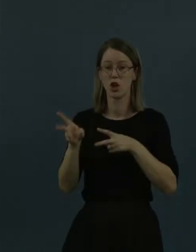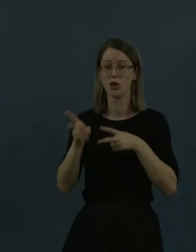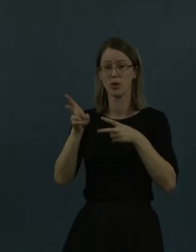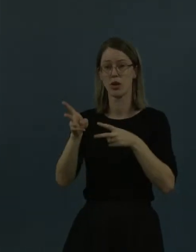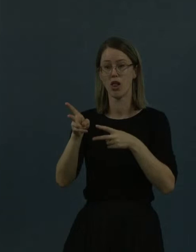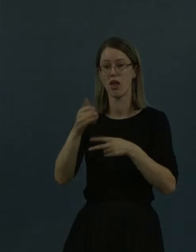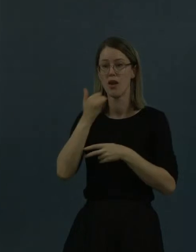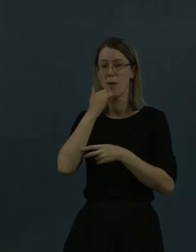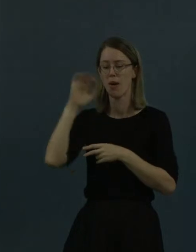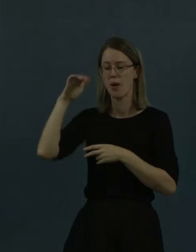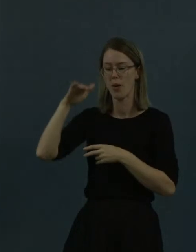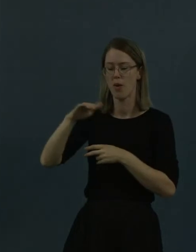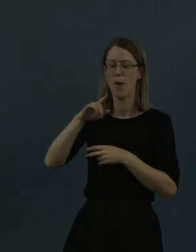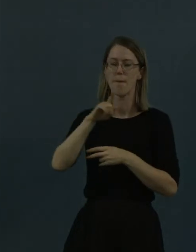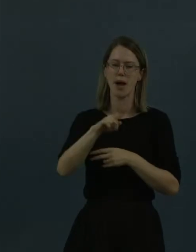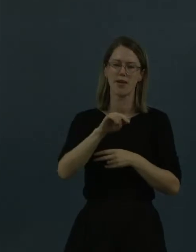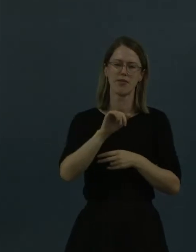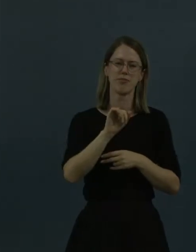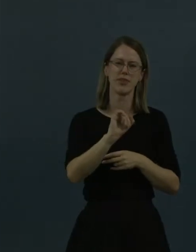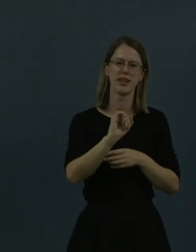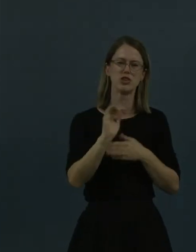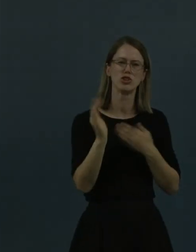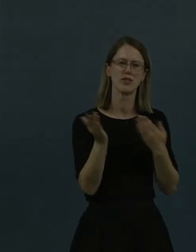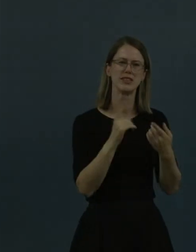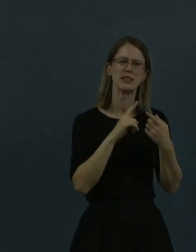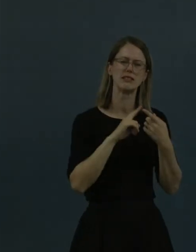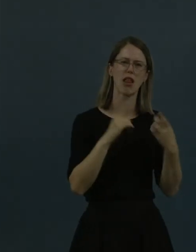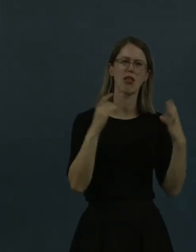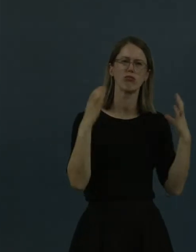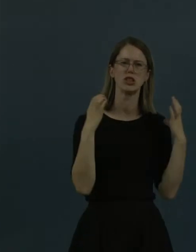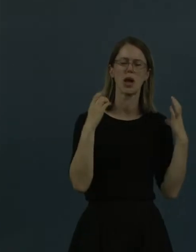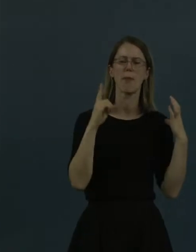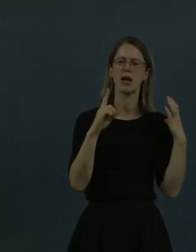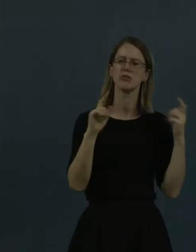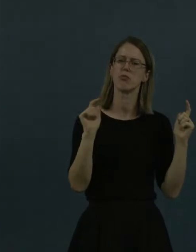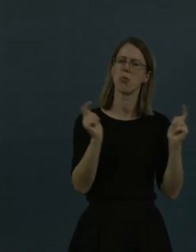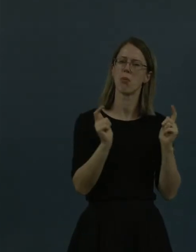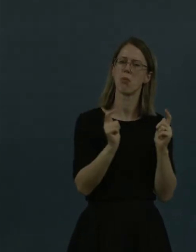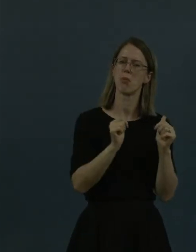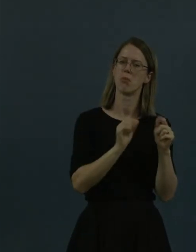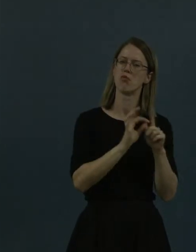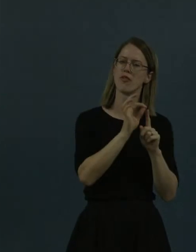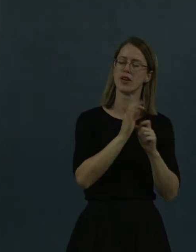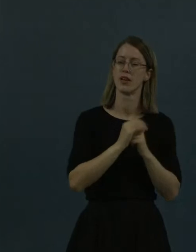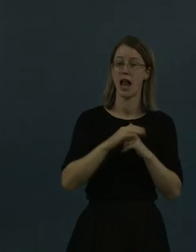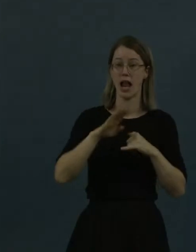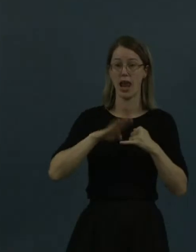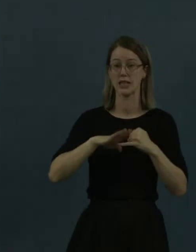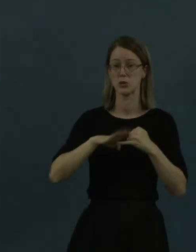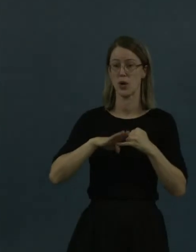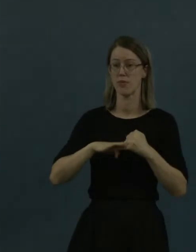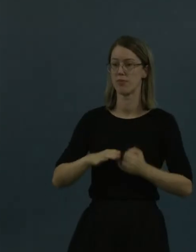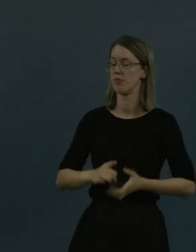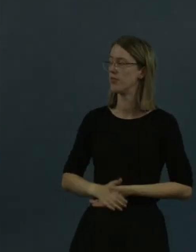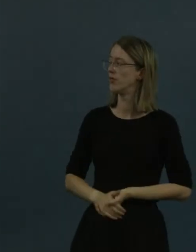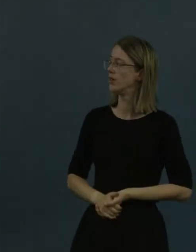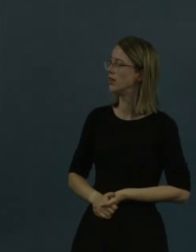Boards - whilst those hospitalisations are coming down they're still reporting that there's pressure on their